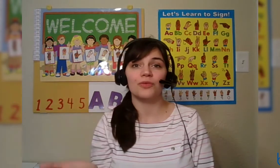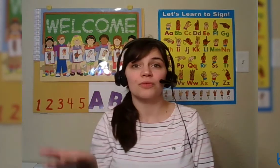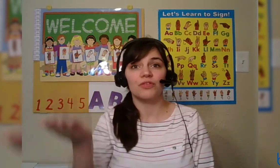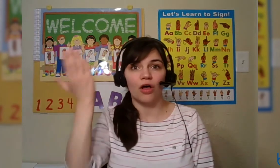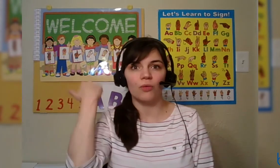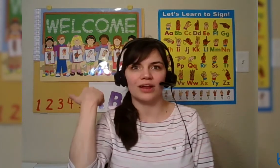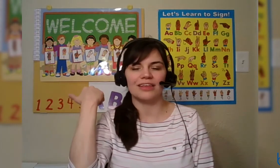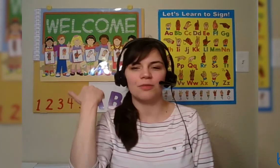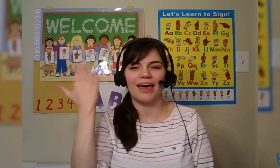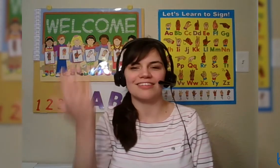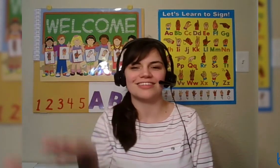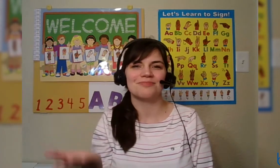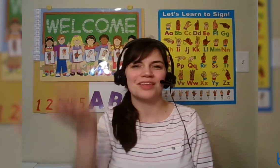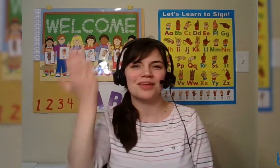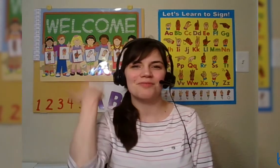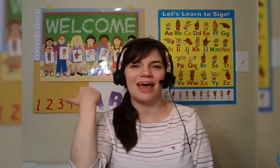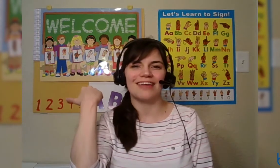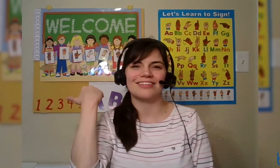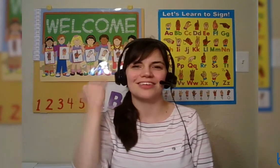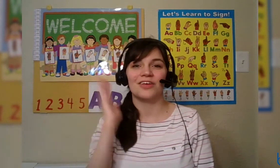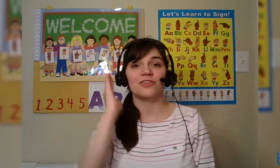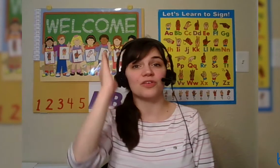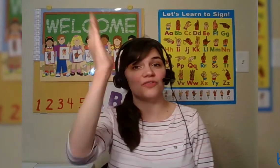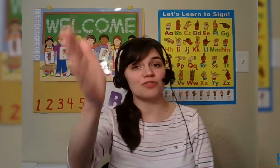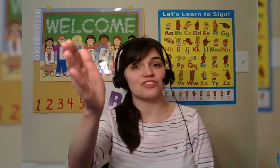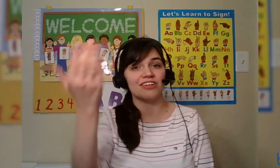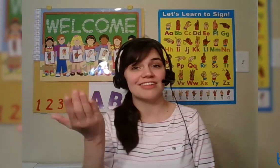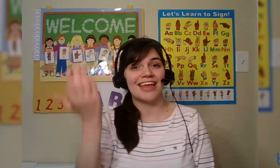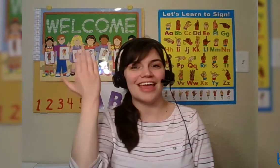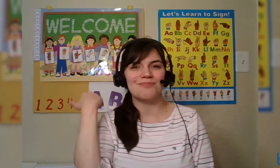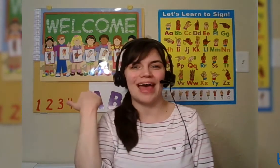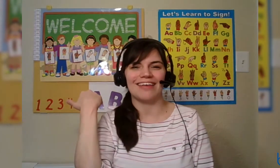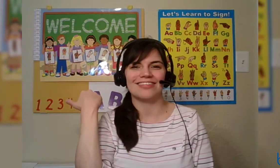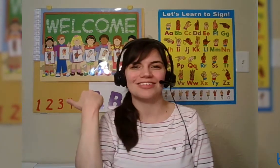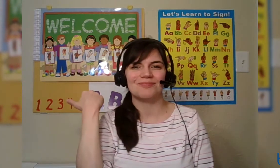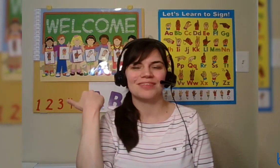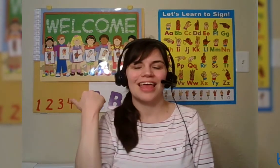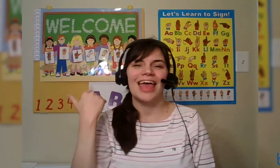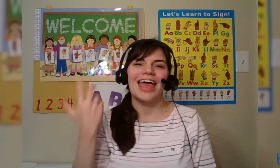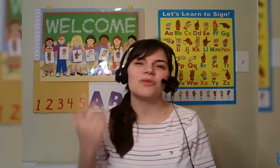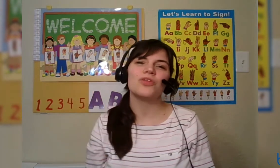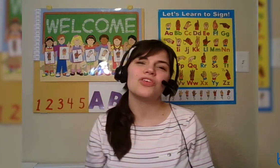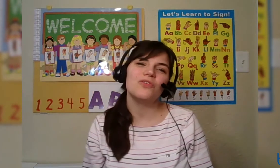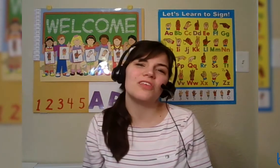it was already in the past: past. So future and past. Snd we'll use these